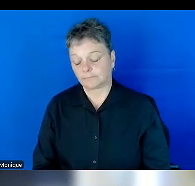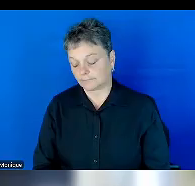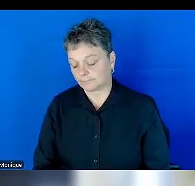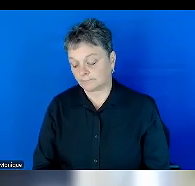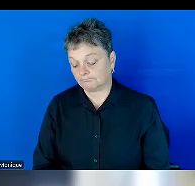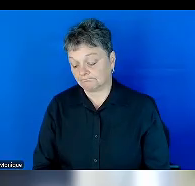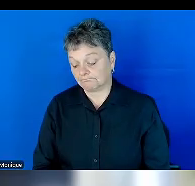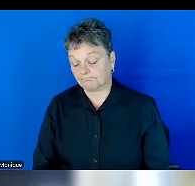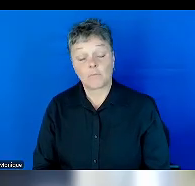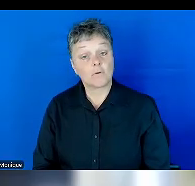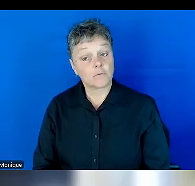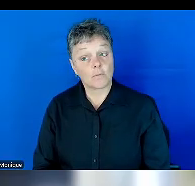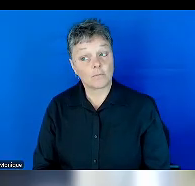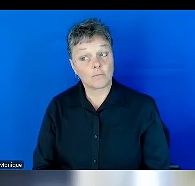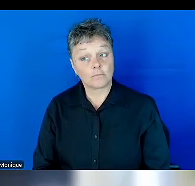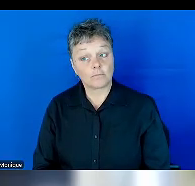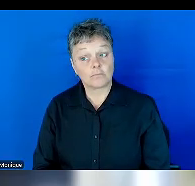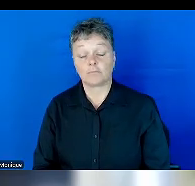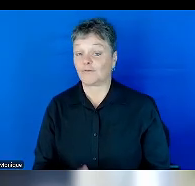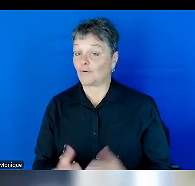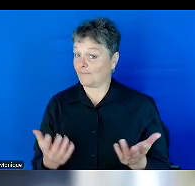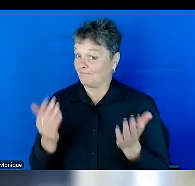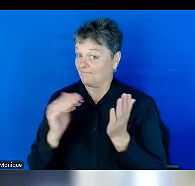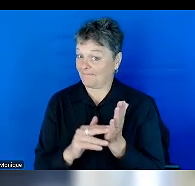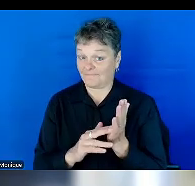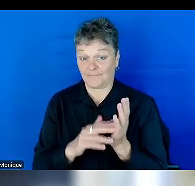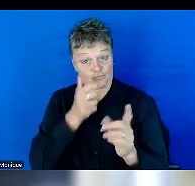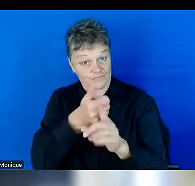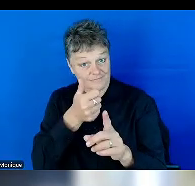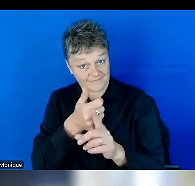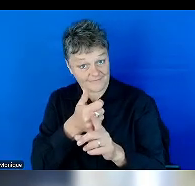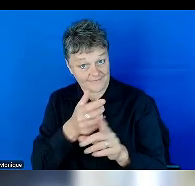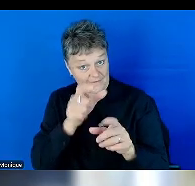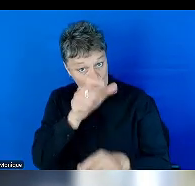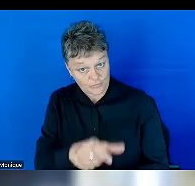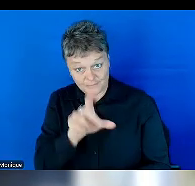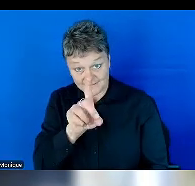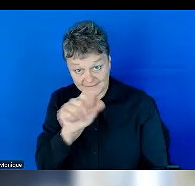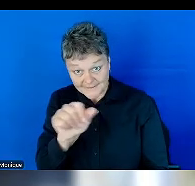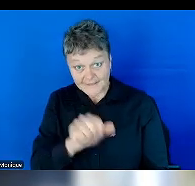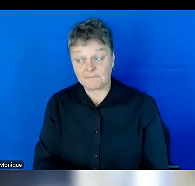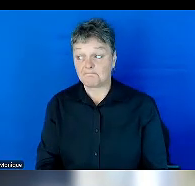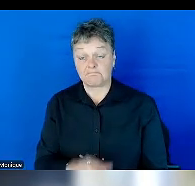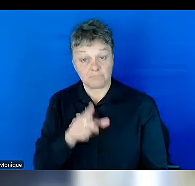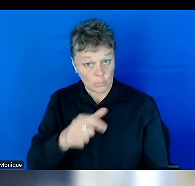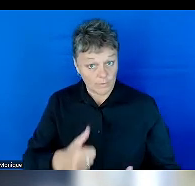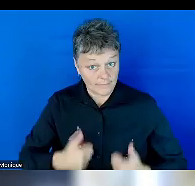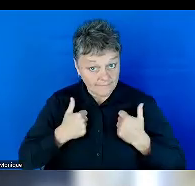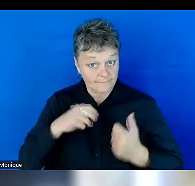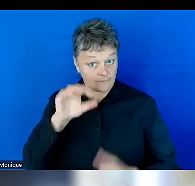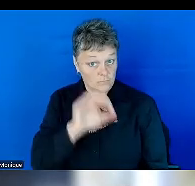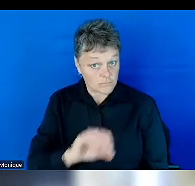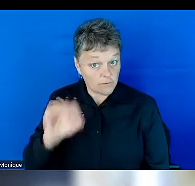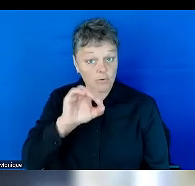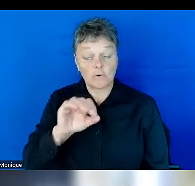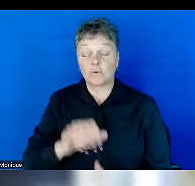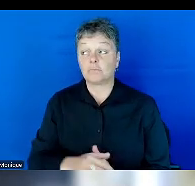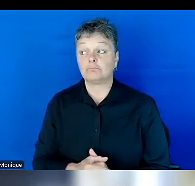are a person with a disability, you are residing in Ontario, um the legal problem happened in